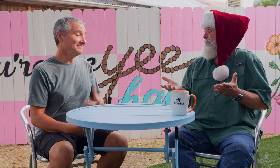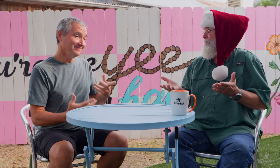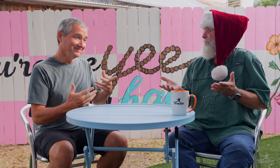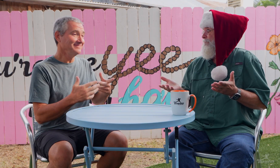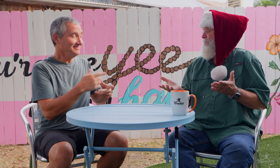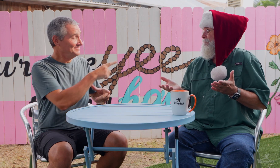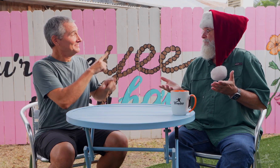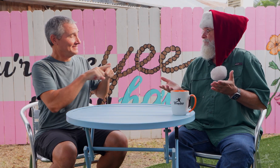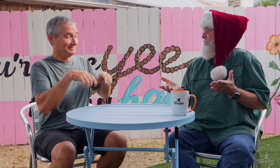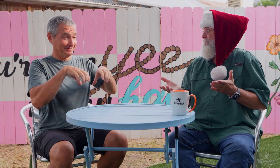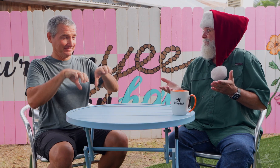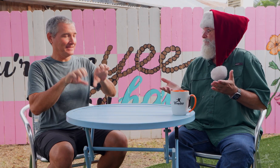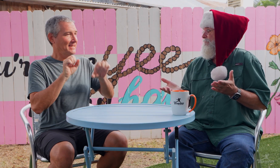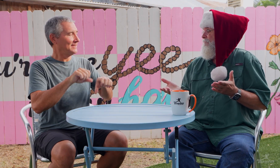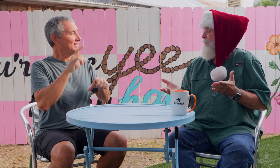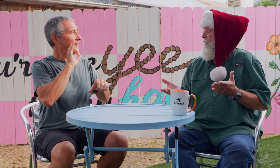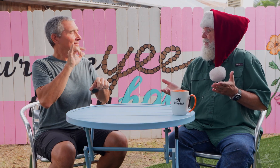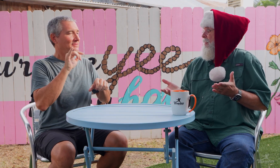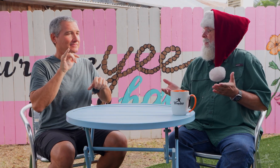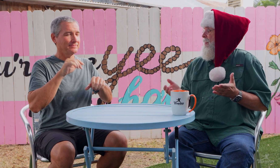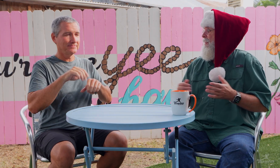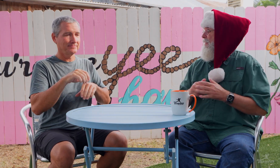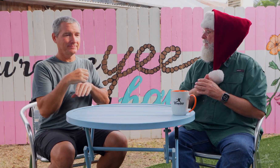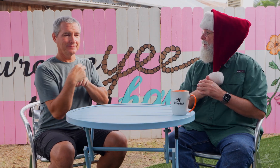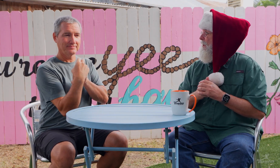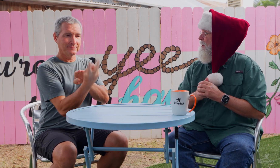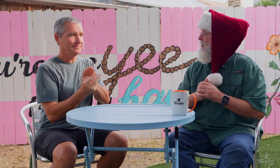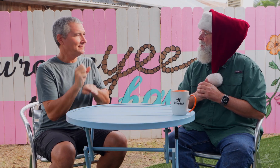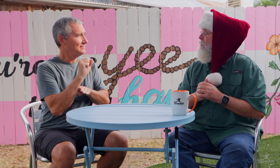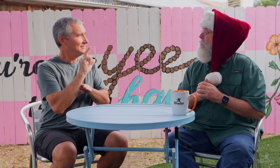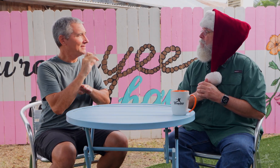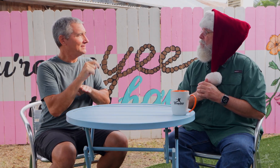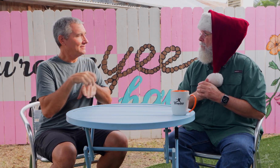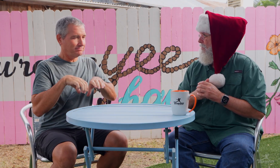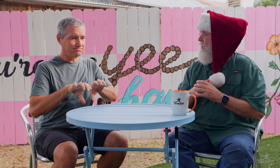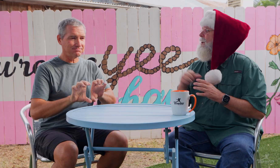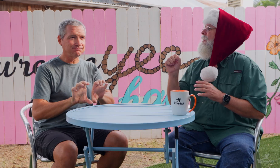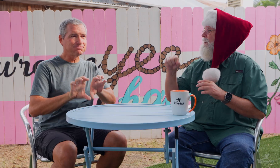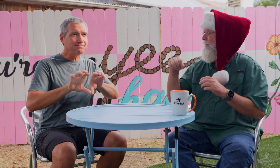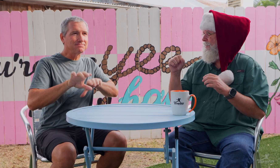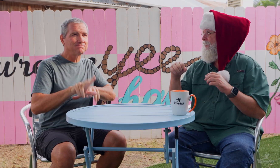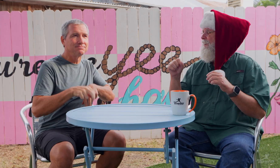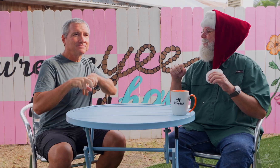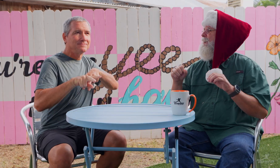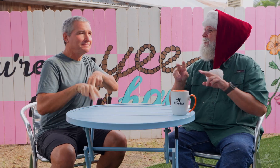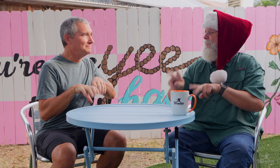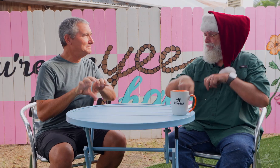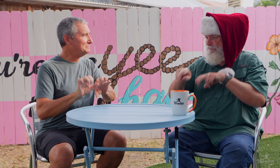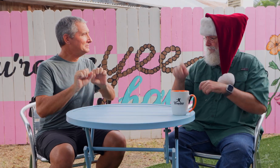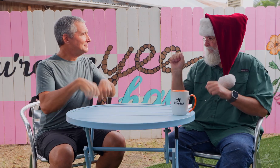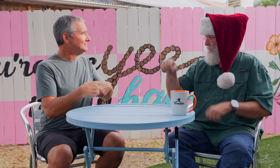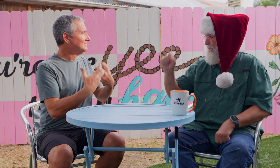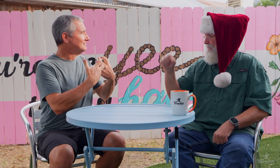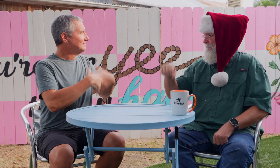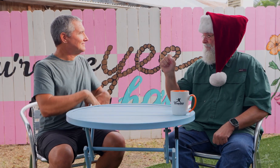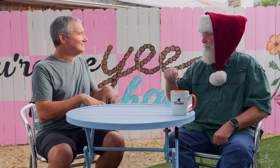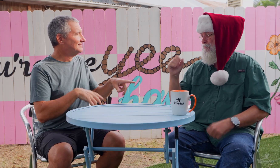That sign for GRAVES could be imagined as Santa's Sleigh! Oh yeah, with the Reindeer! That'd be a great fit for you!